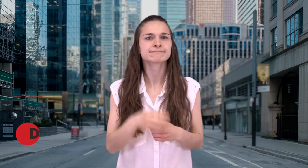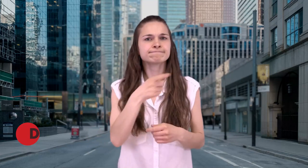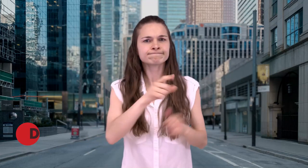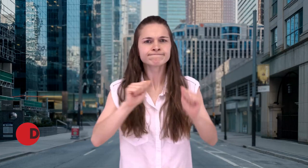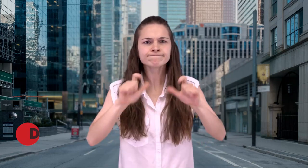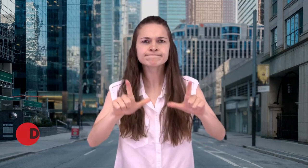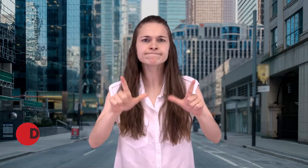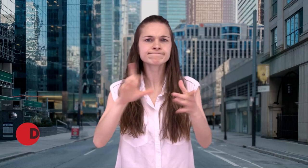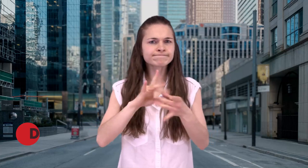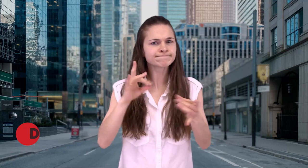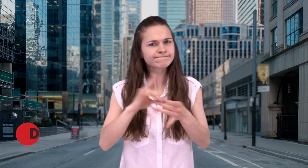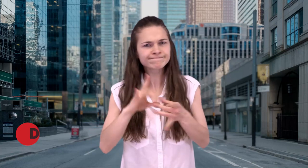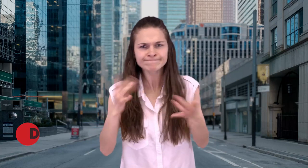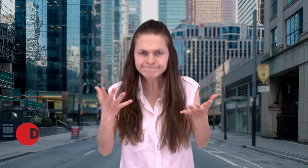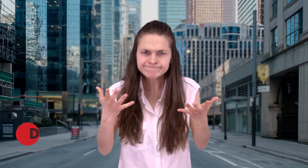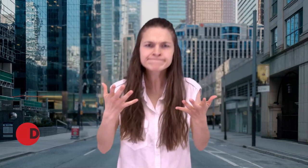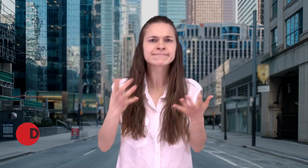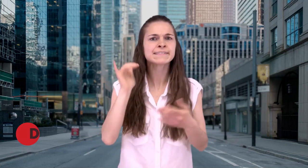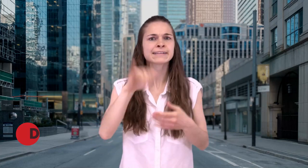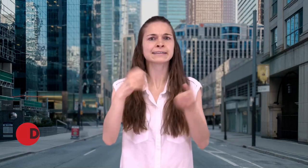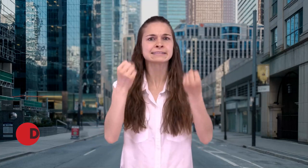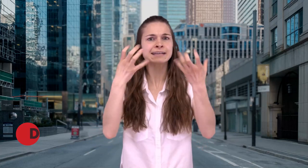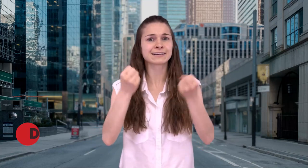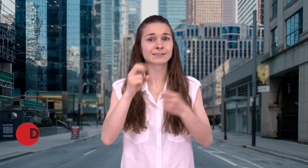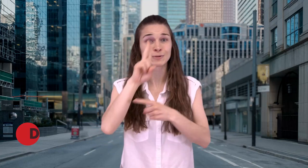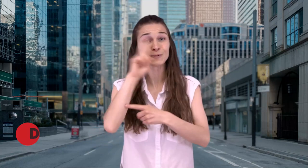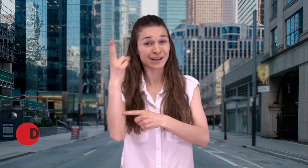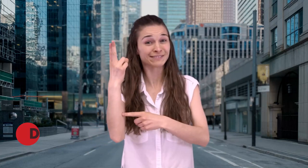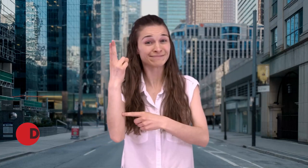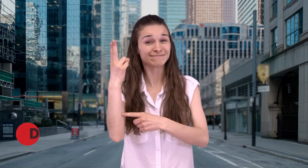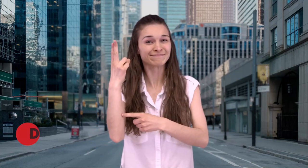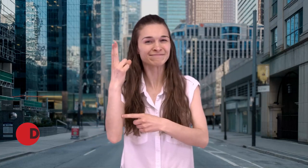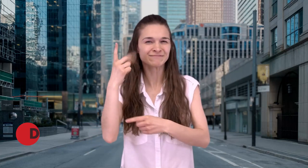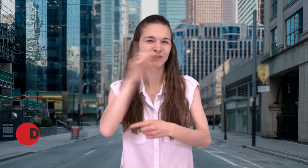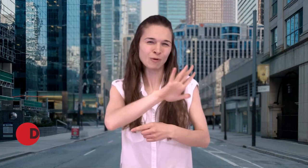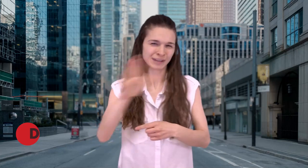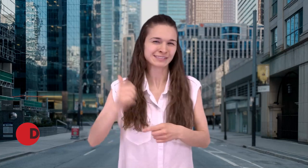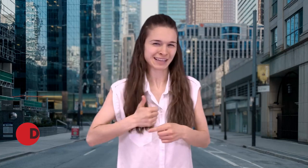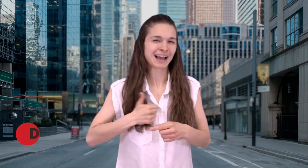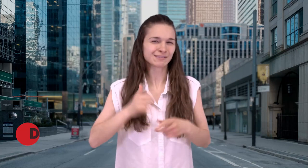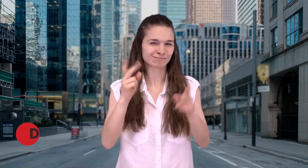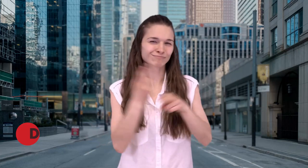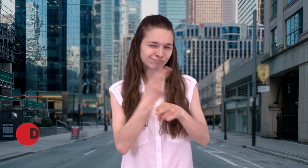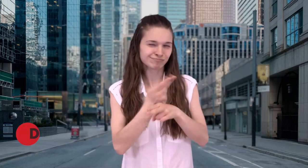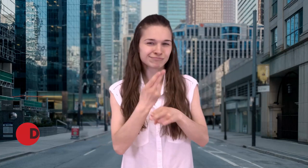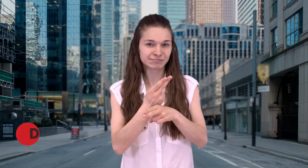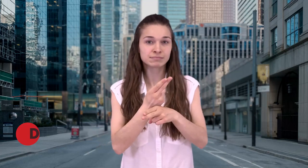She said in her vlog the word "unique" as signed in Canada was